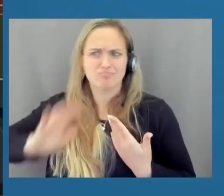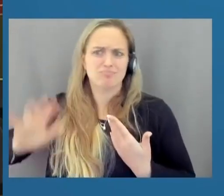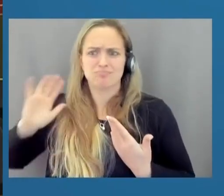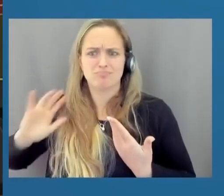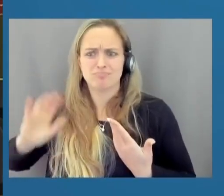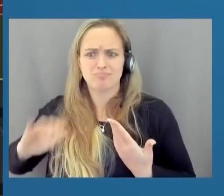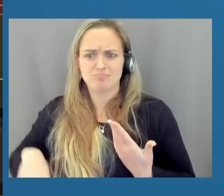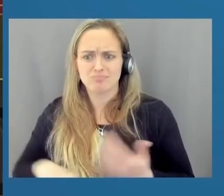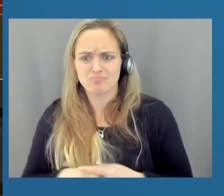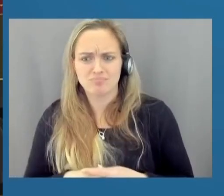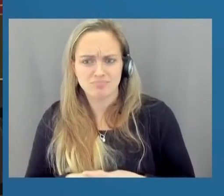I